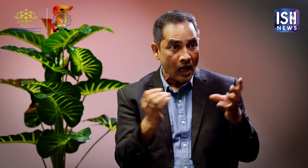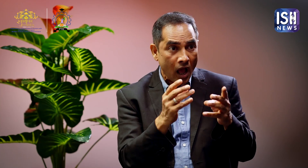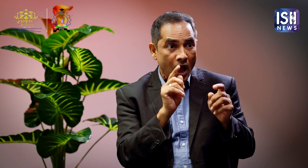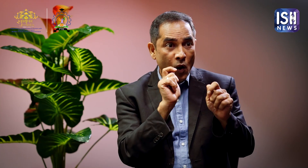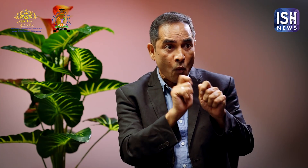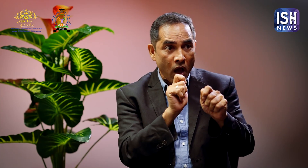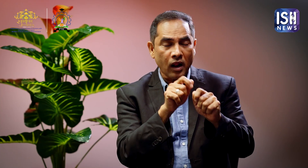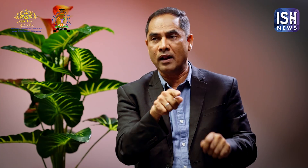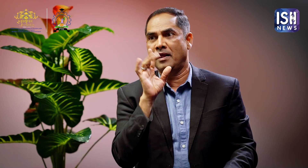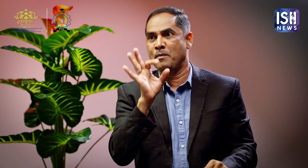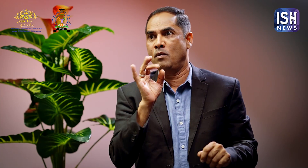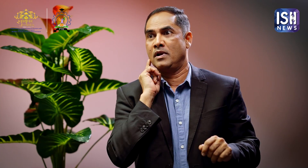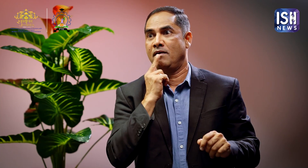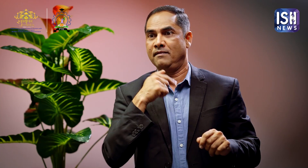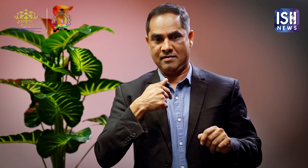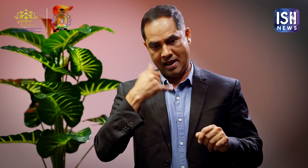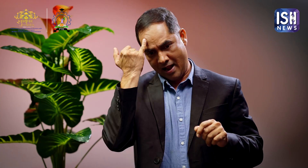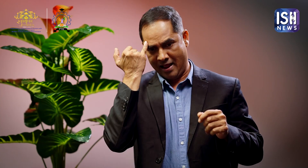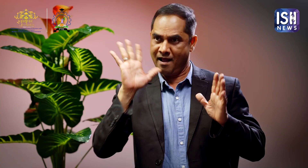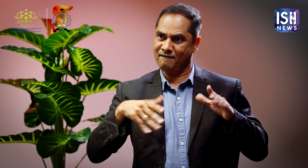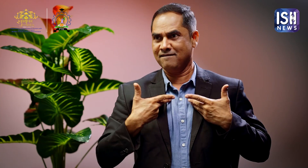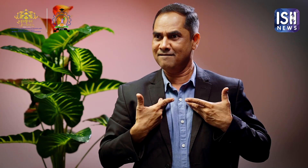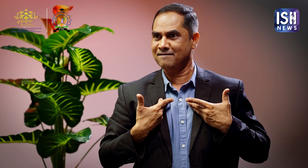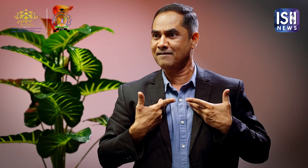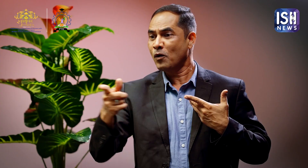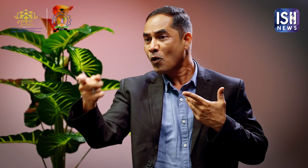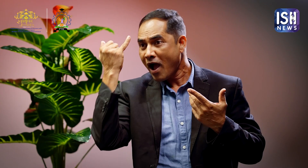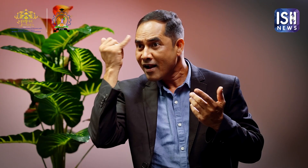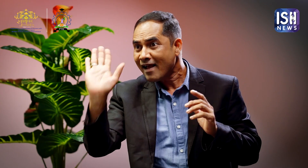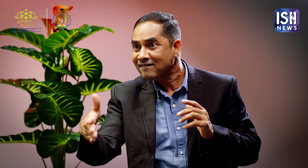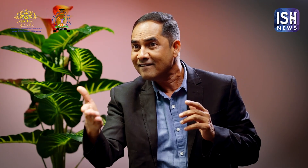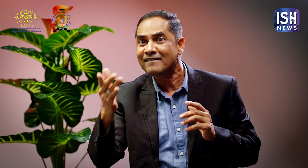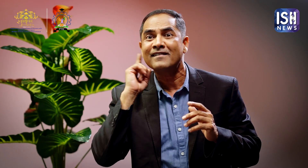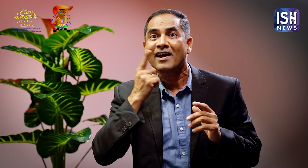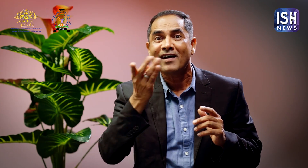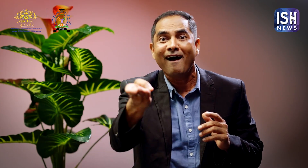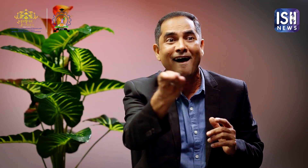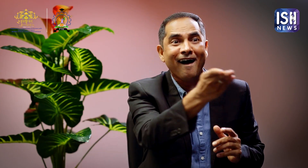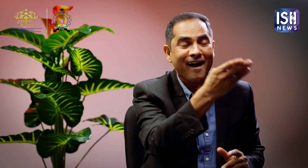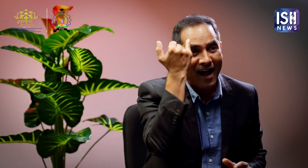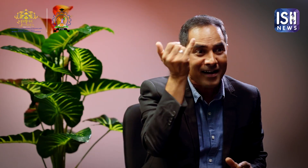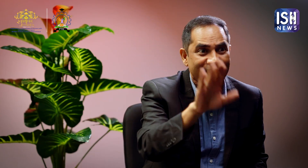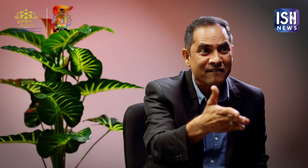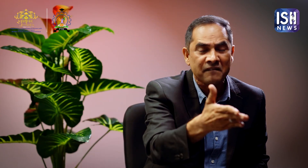Before start of the plan, Deaf individuals have ideas, you have some ideas, they have some ideas.